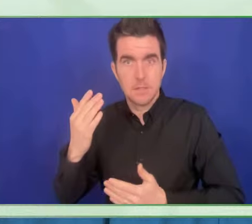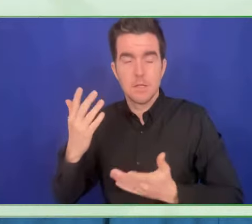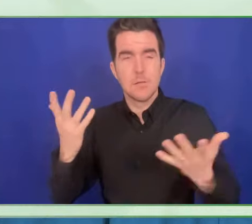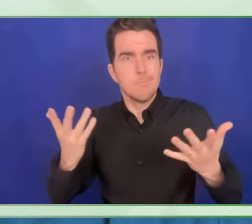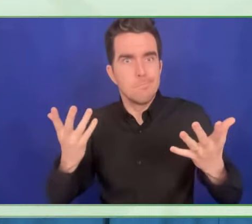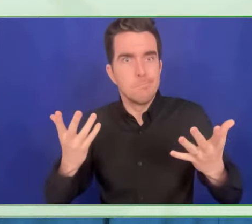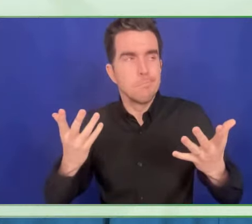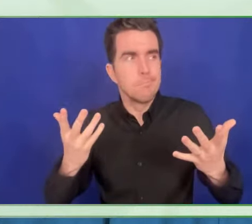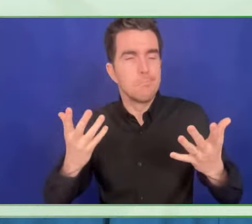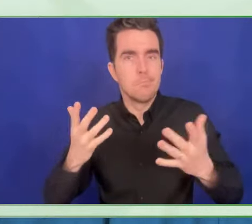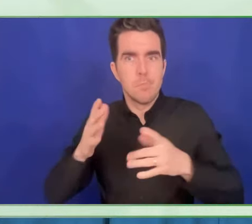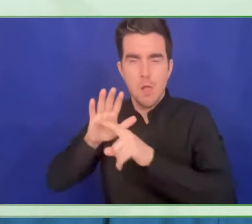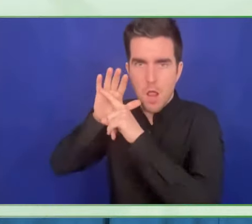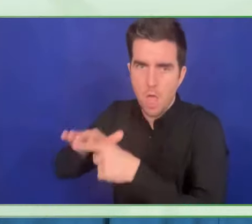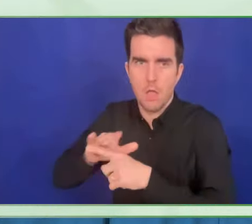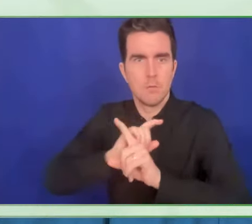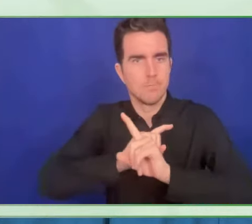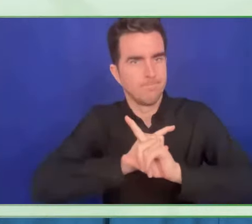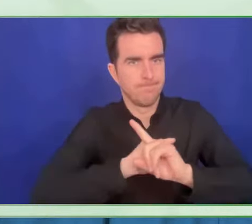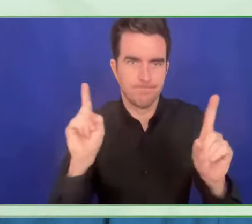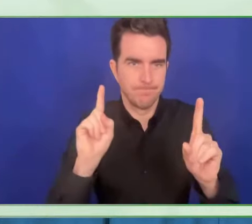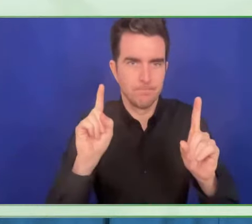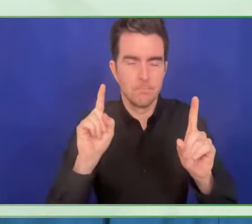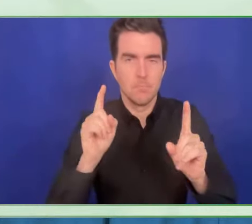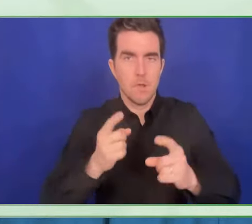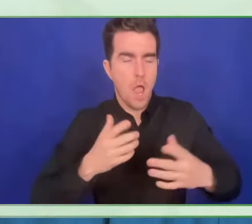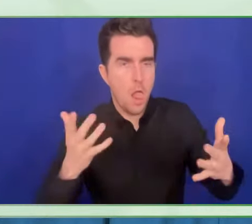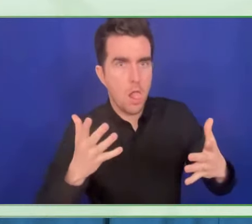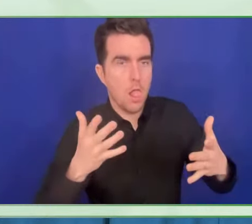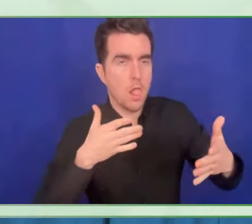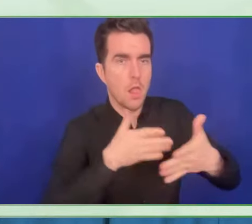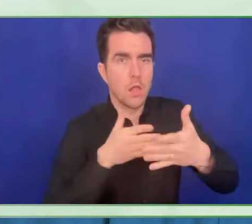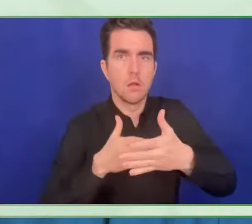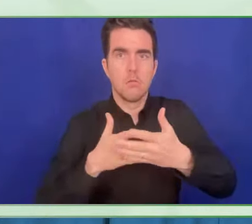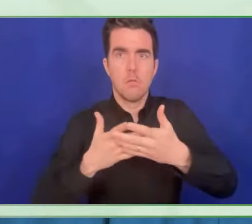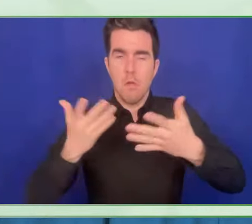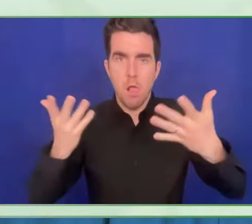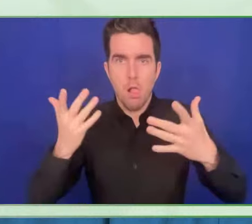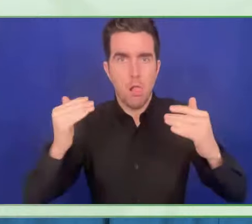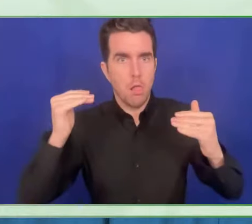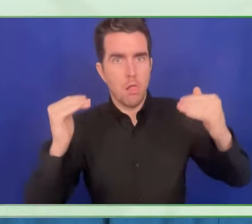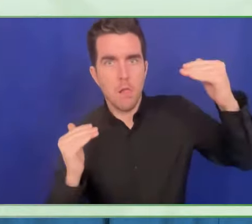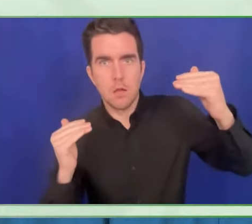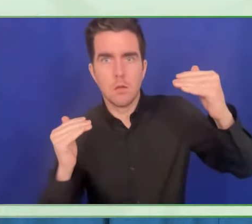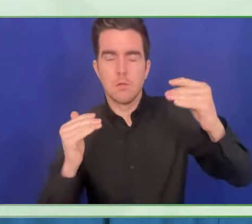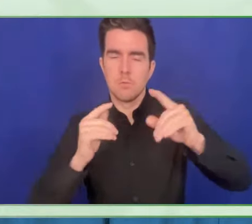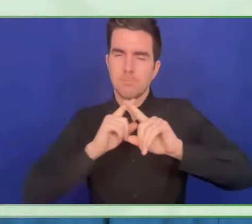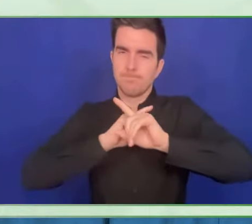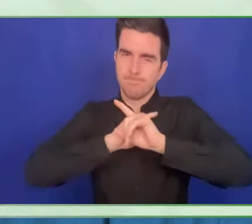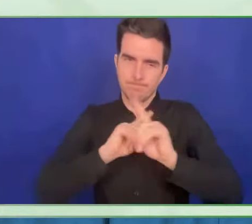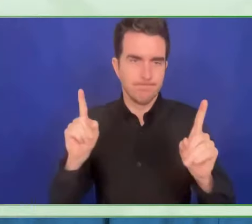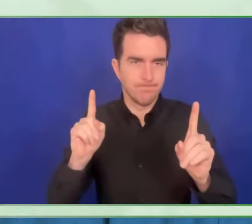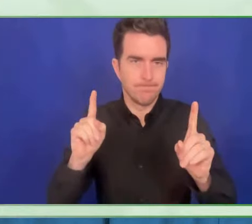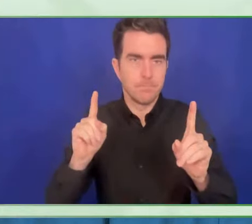protecting persons with disabilities and others from discrimination in the area of access to services and this